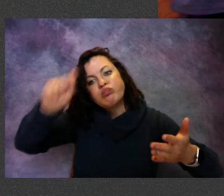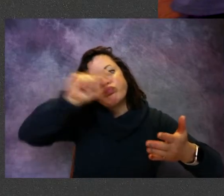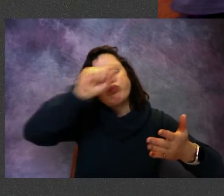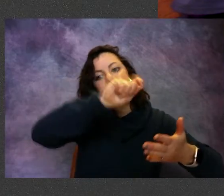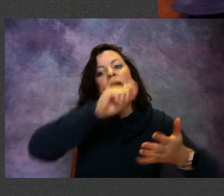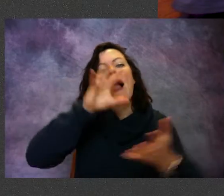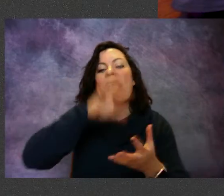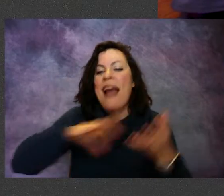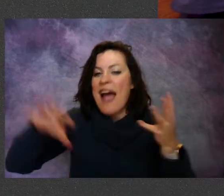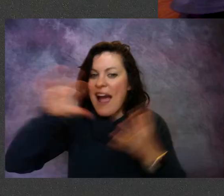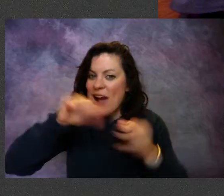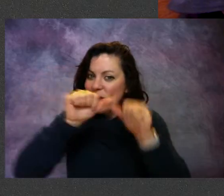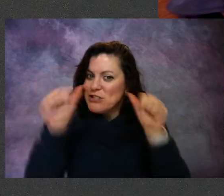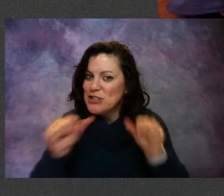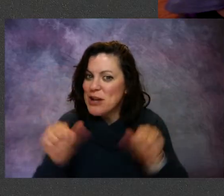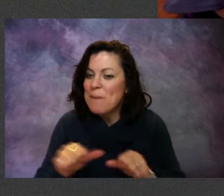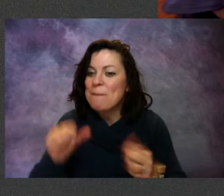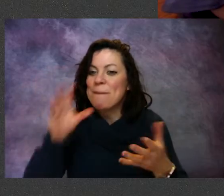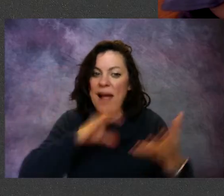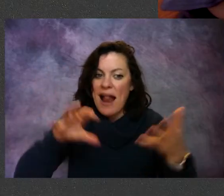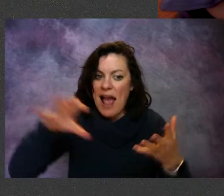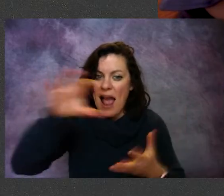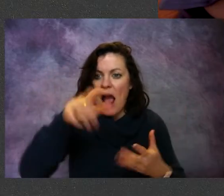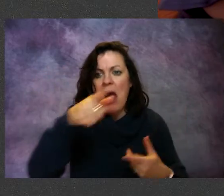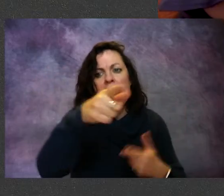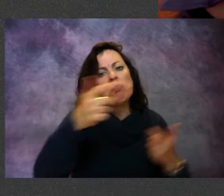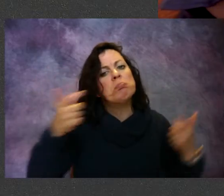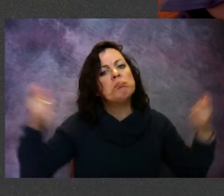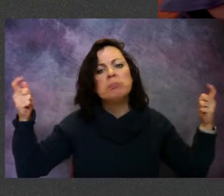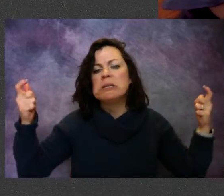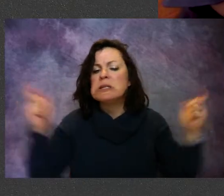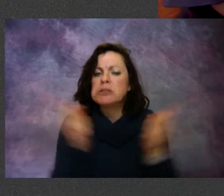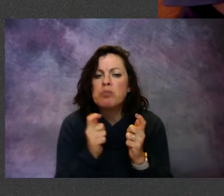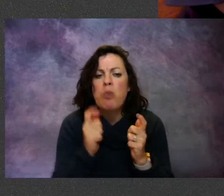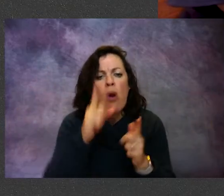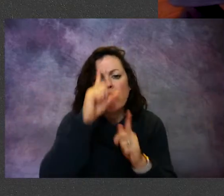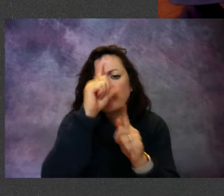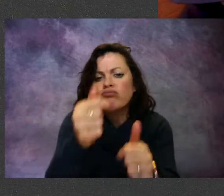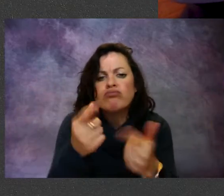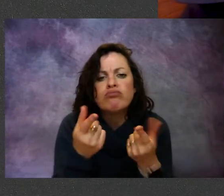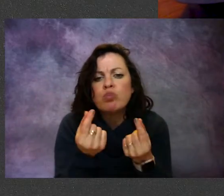It can be a big cloud or it can be a little cloud. Here is my cloud.